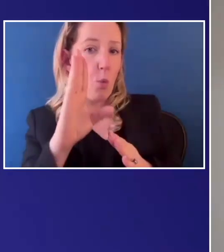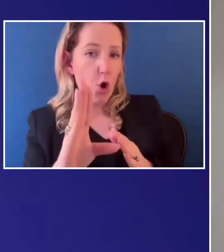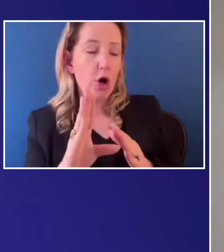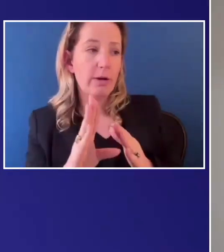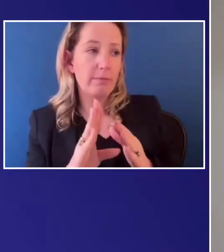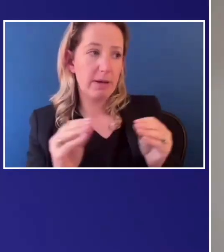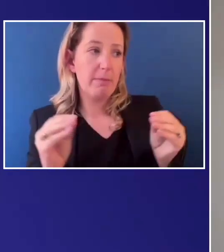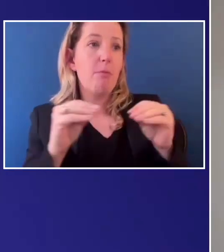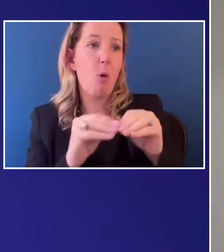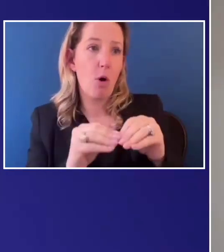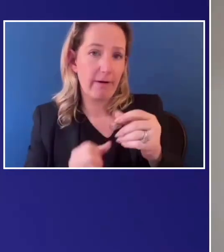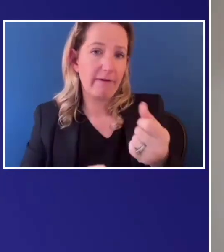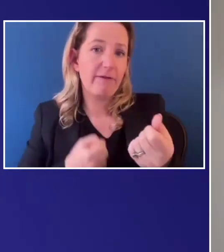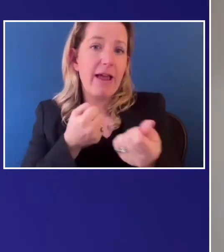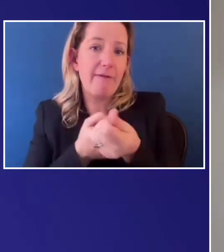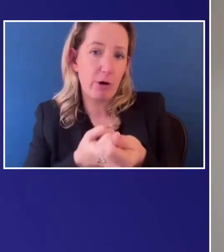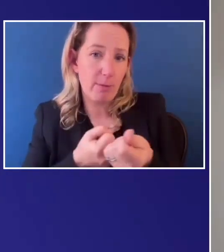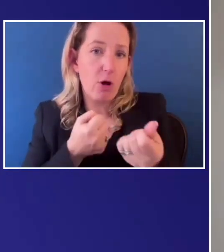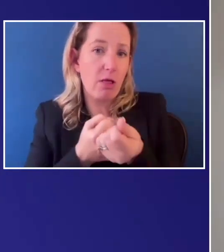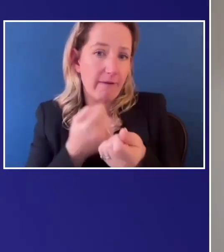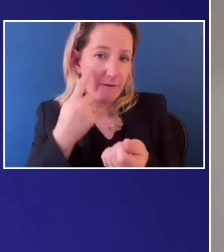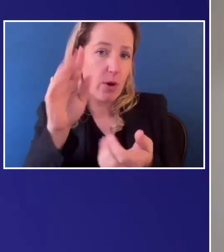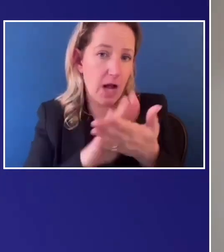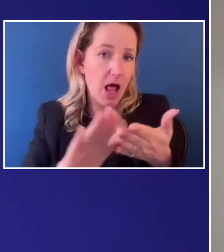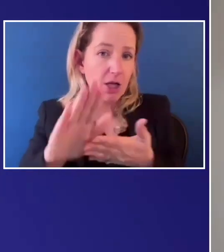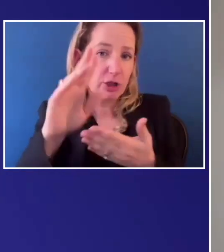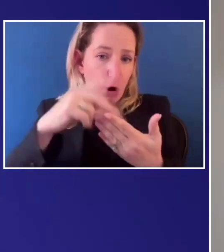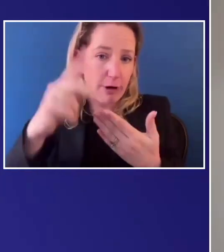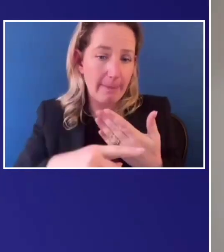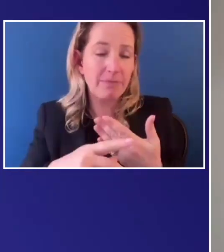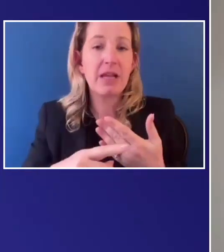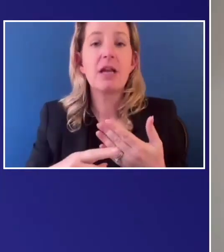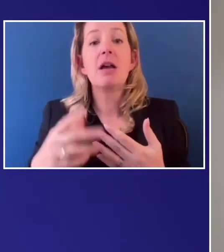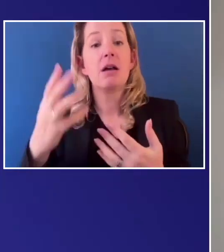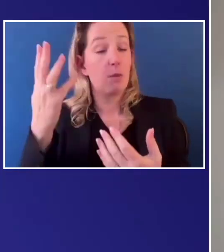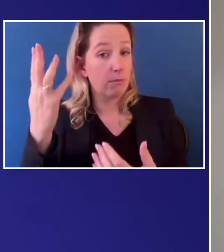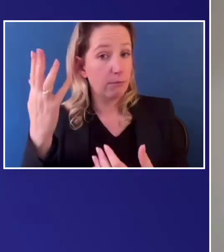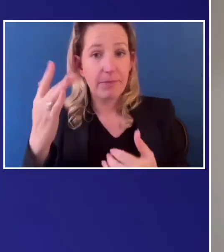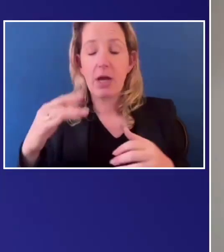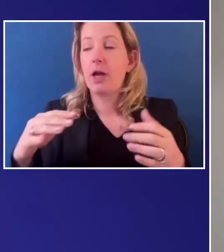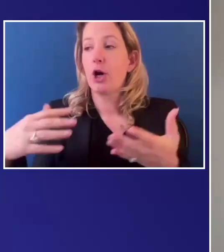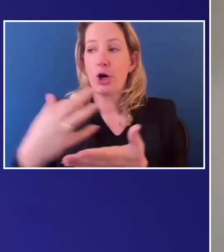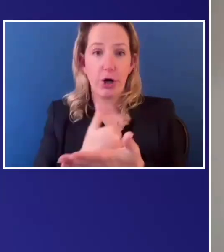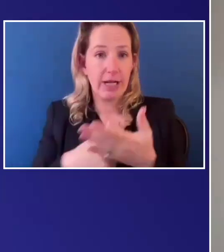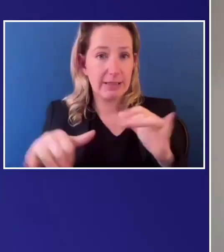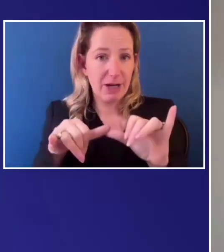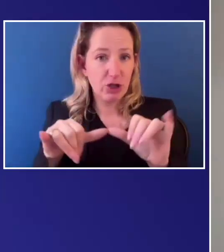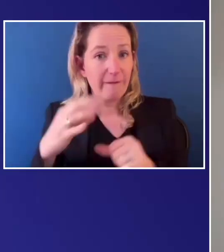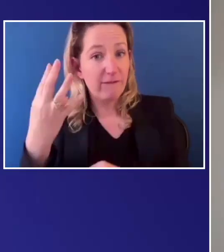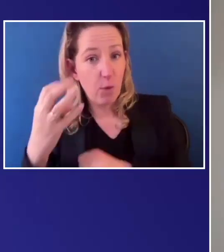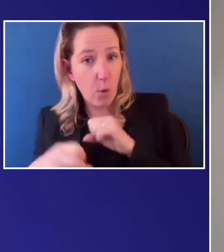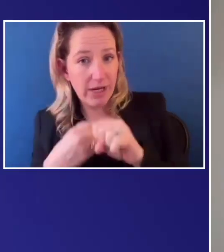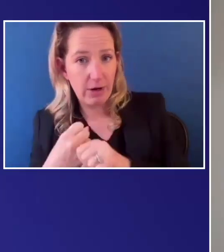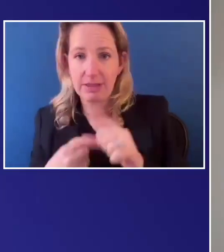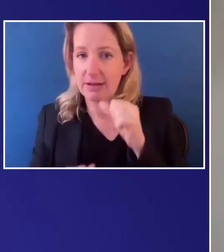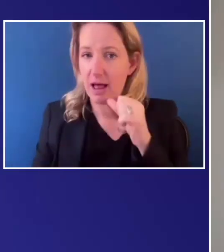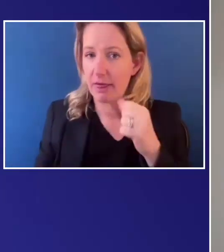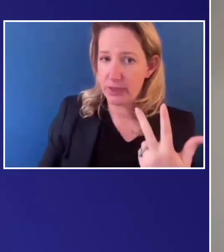That's for several reasons. Earnings are measured at four years, not three years. And the, the current -- and then the current rule